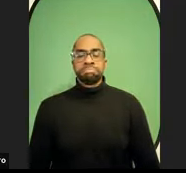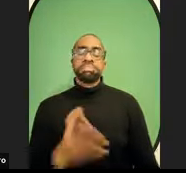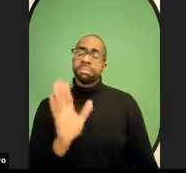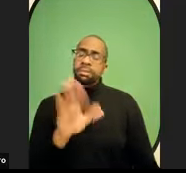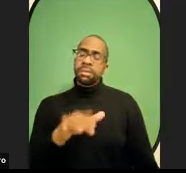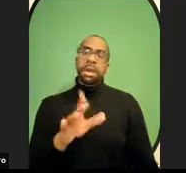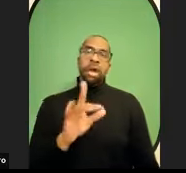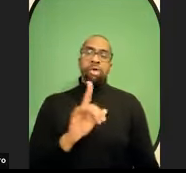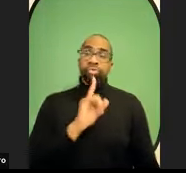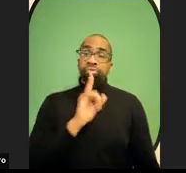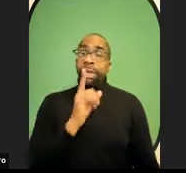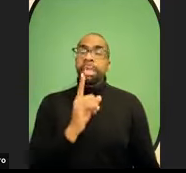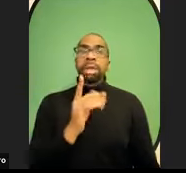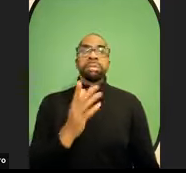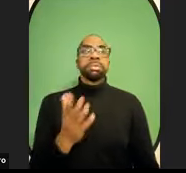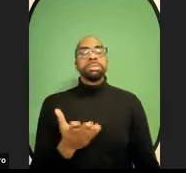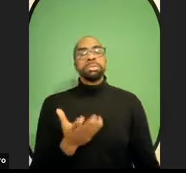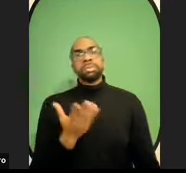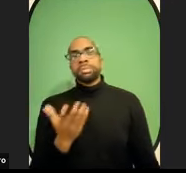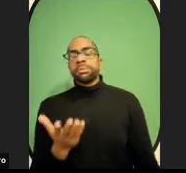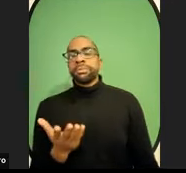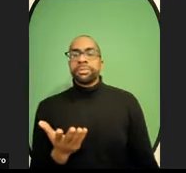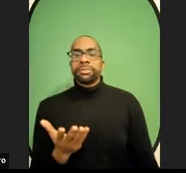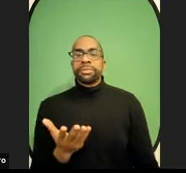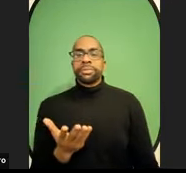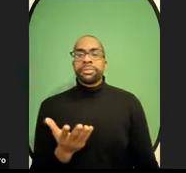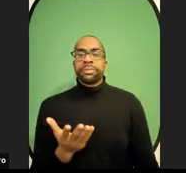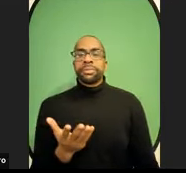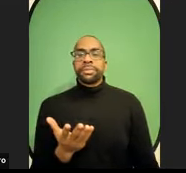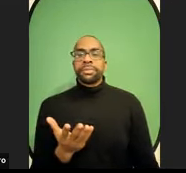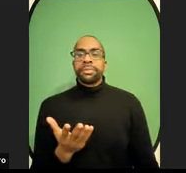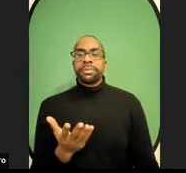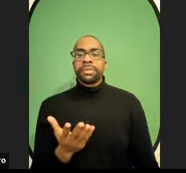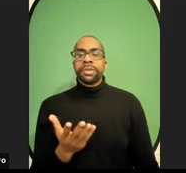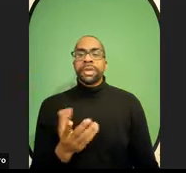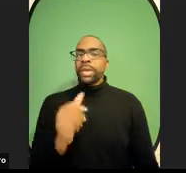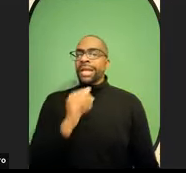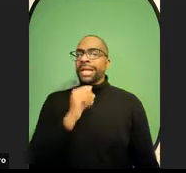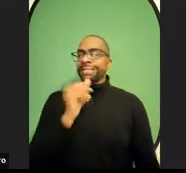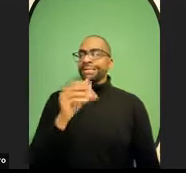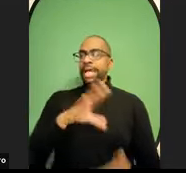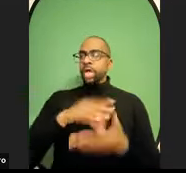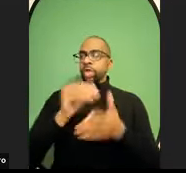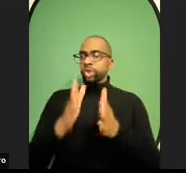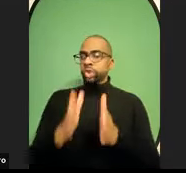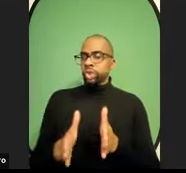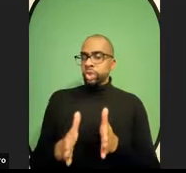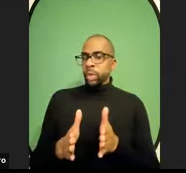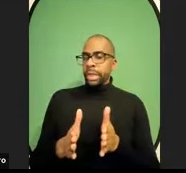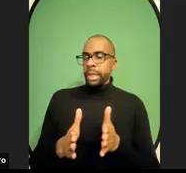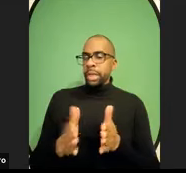in busing. really, like, the reality is that, you know. this this isn't a student. with like this